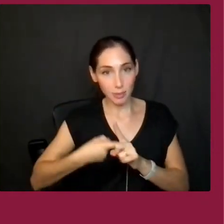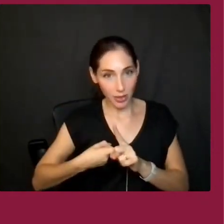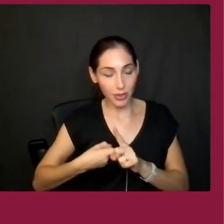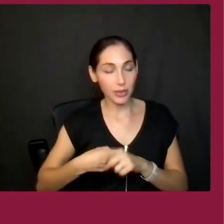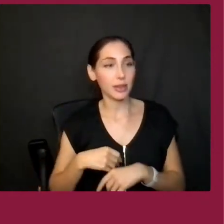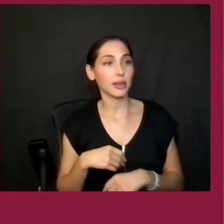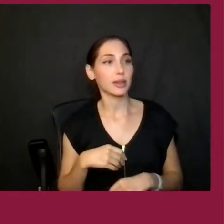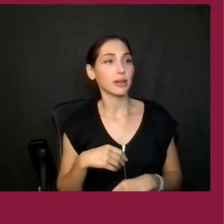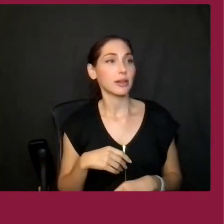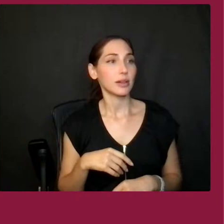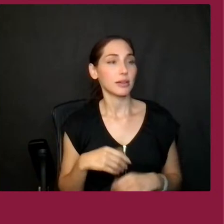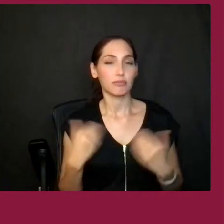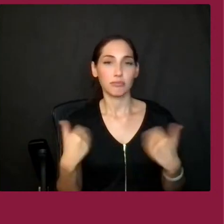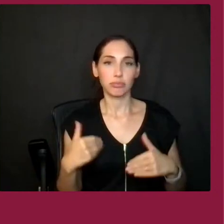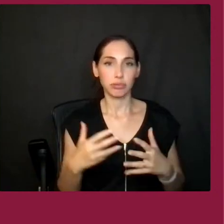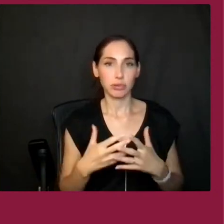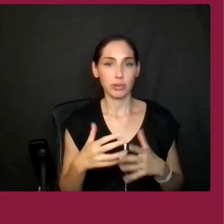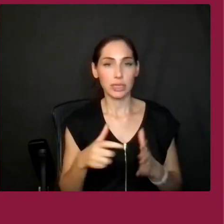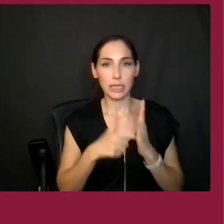Uh, it takes a lot of effort to put up 3,000 flags,